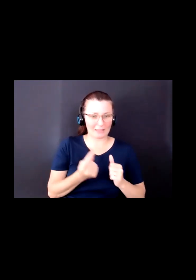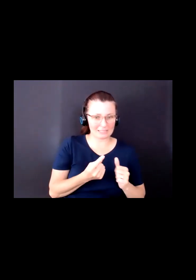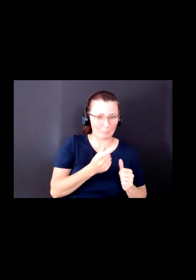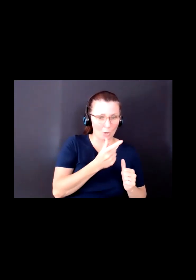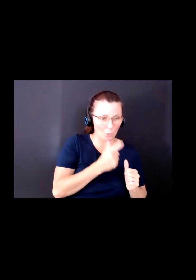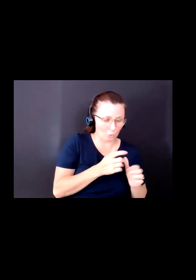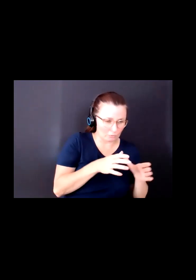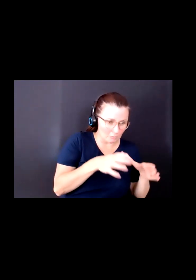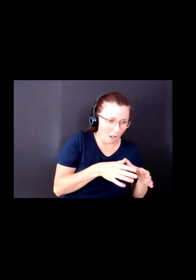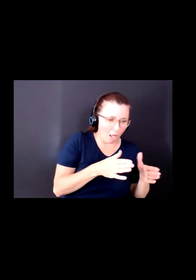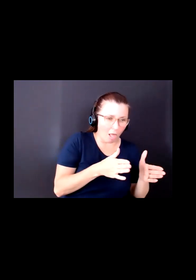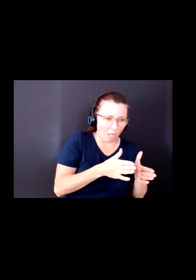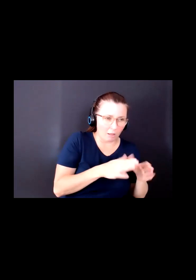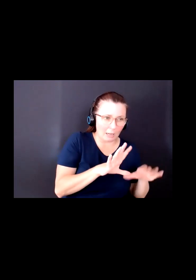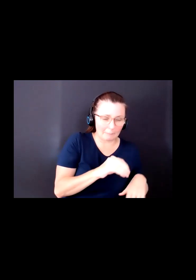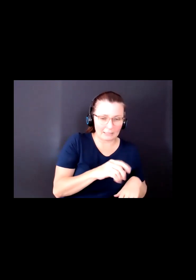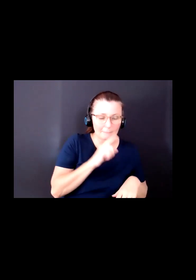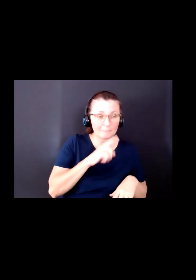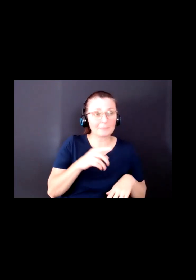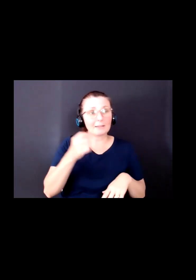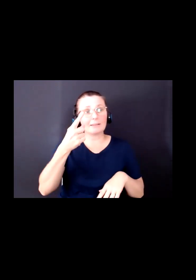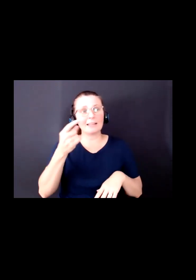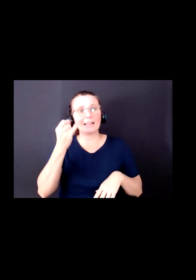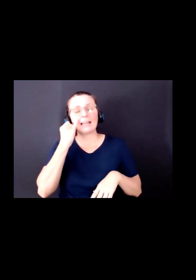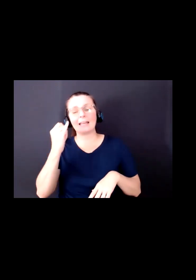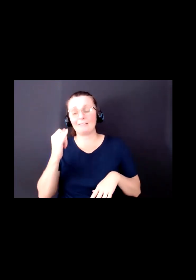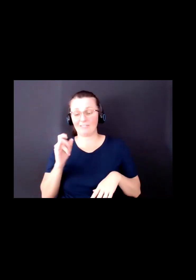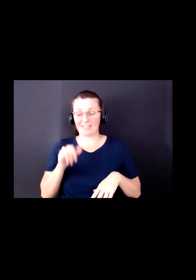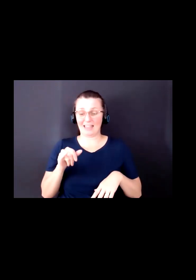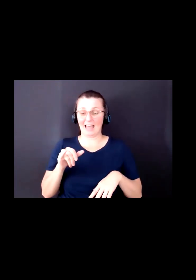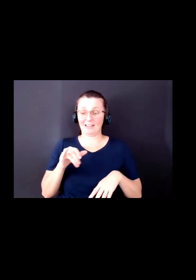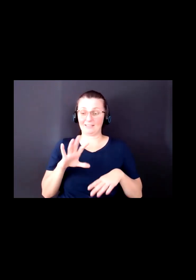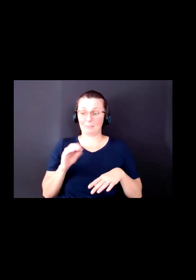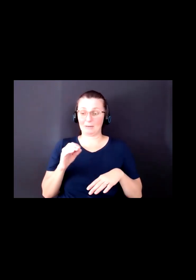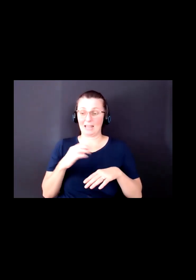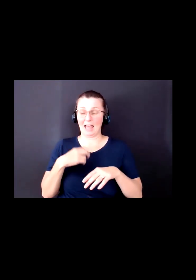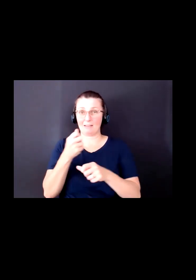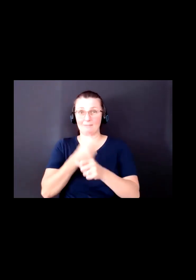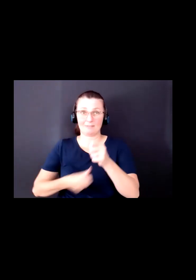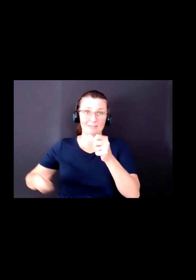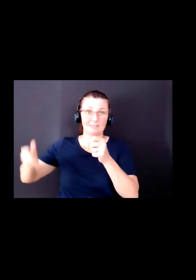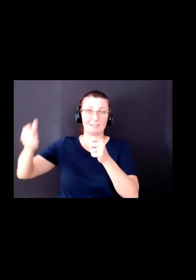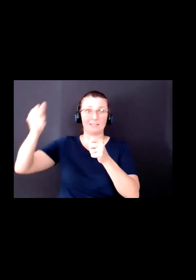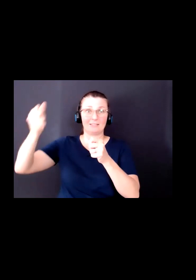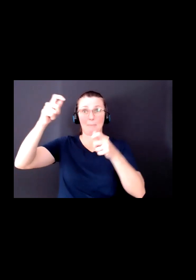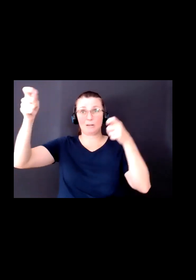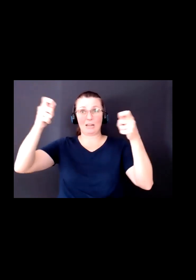resources. So, if the entity has a parent company, you would be looking at the administrative and the financial relationship with